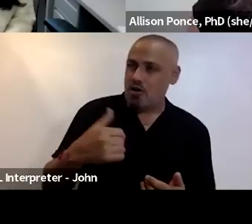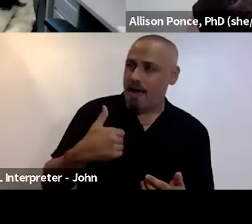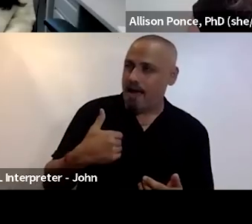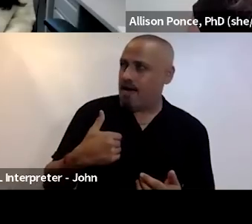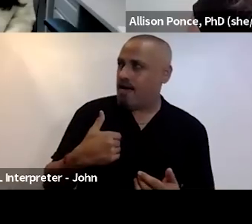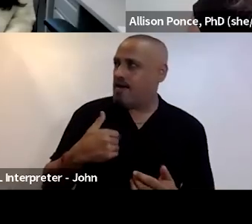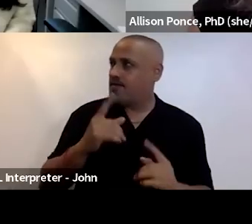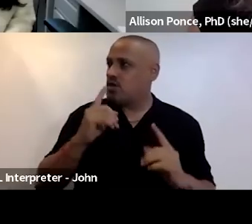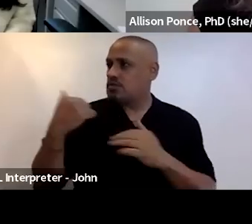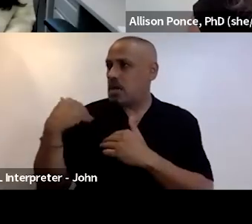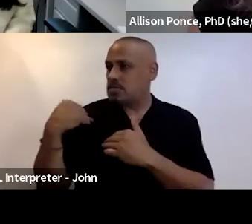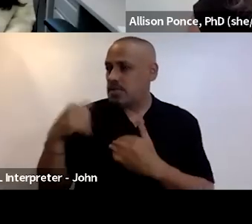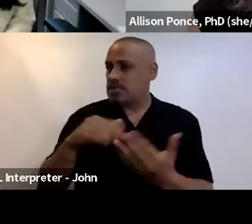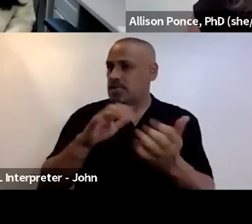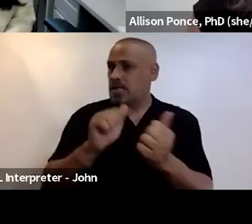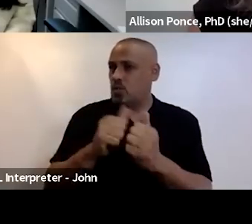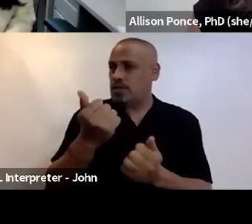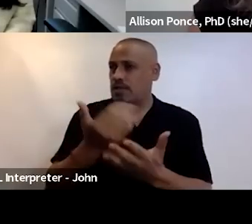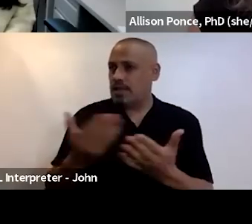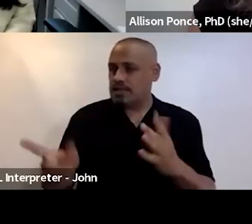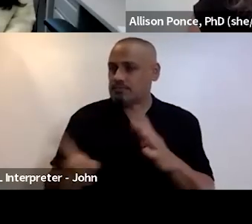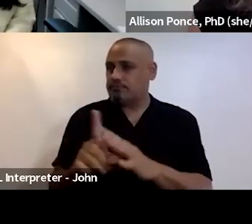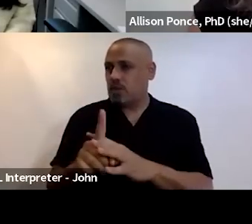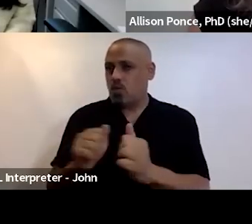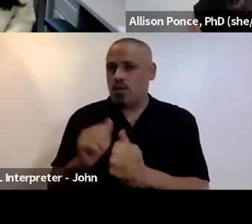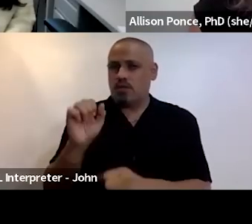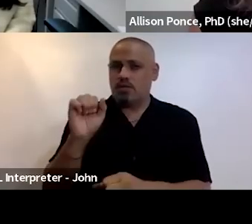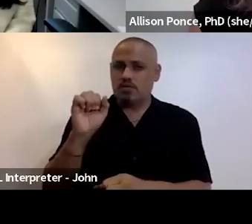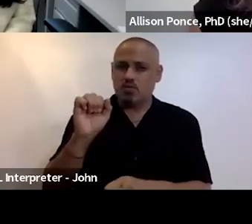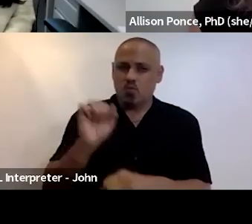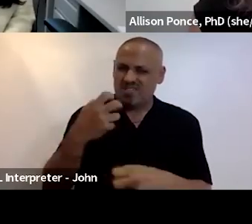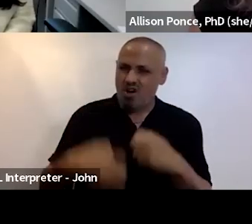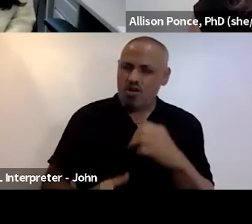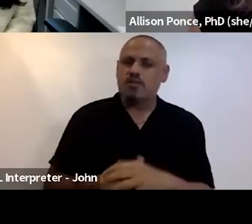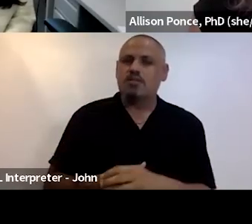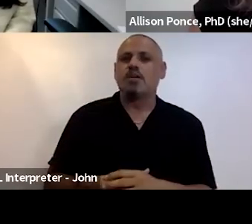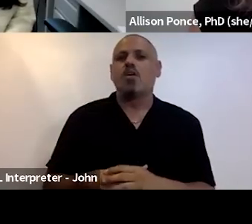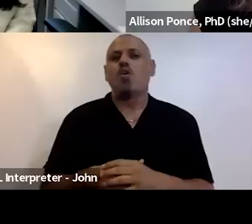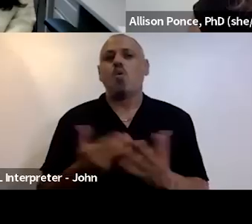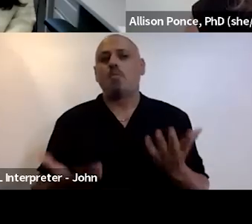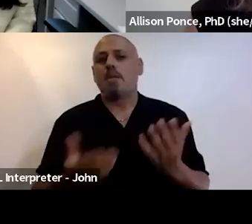the responsibility of dealing with some of the things that come up with this work because it's really hard, or maybe not feeling like